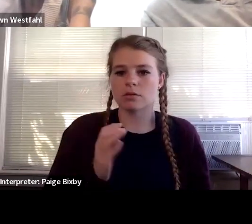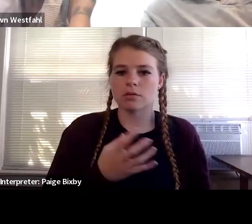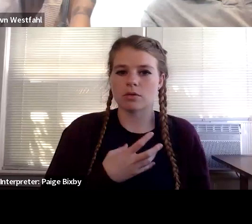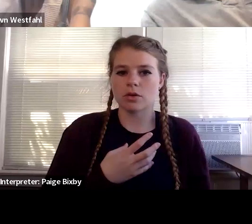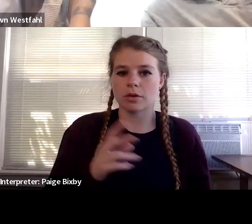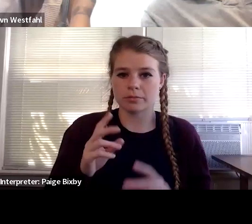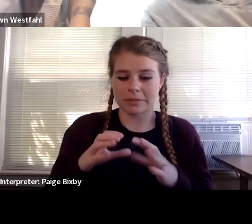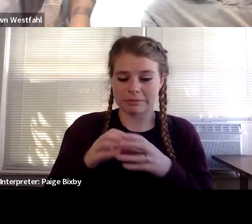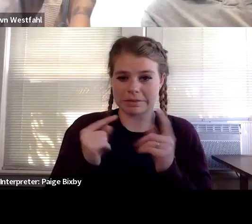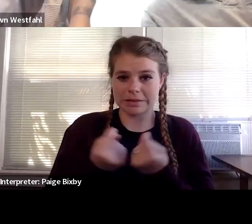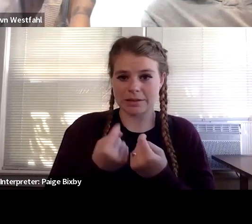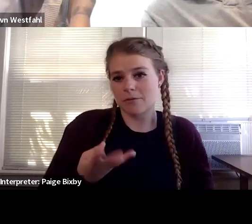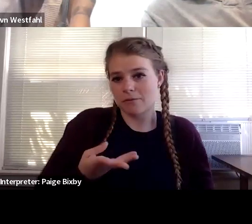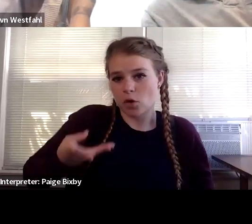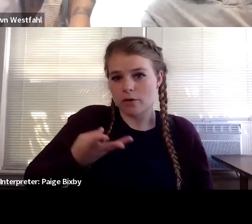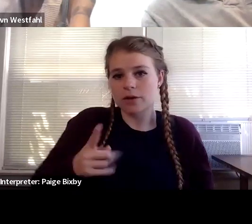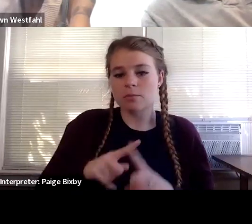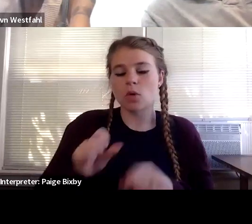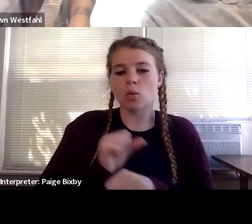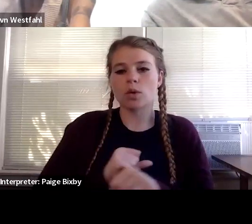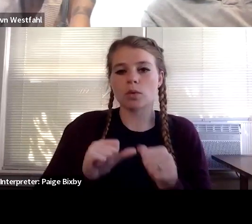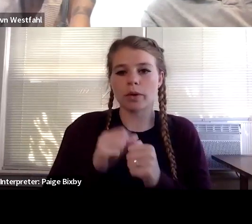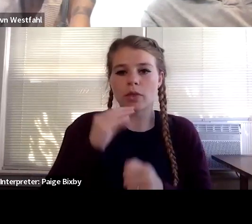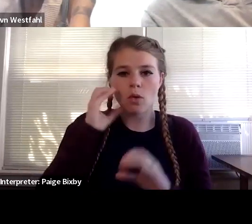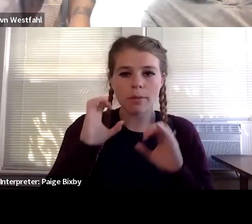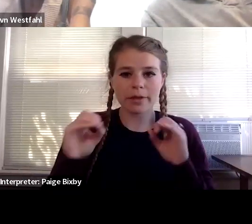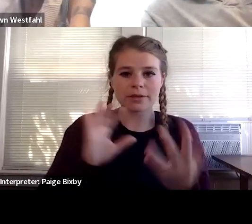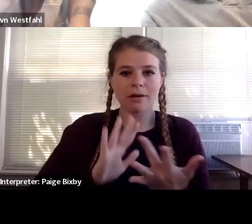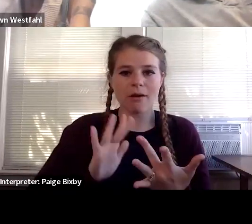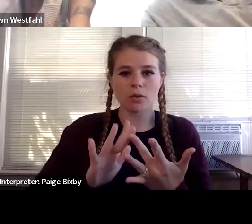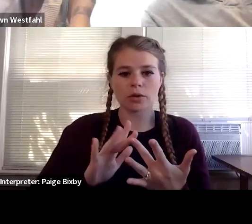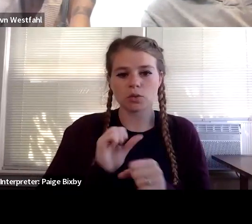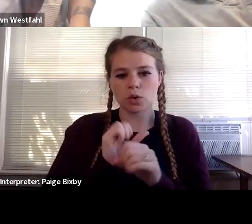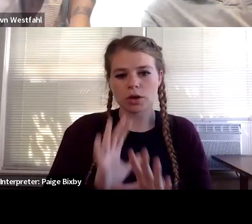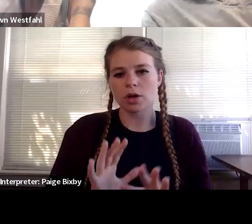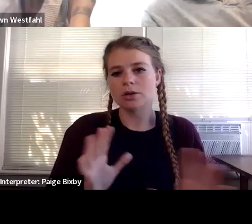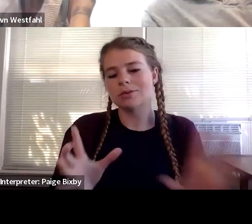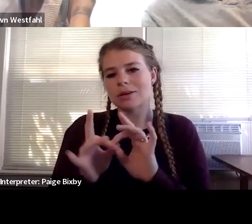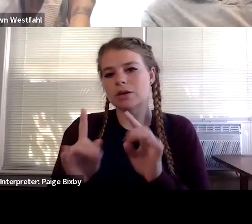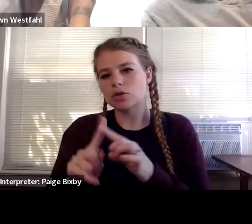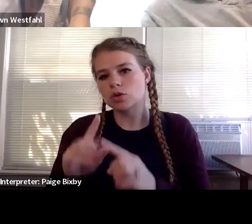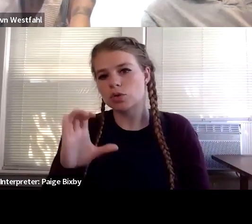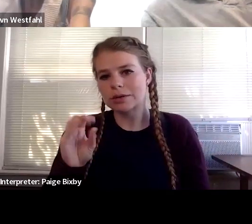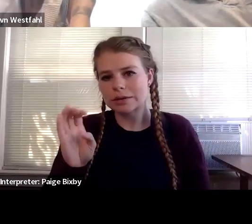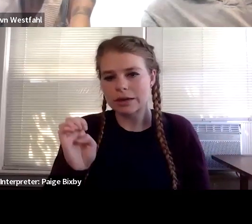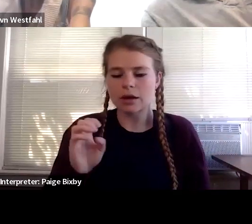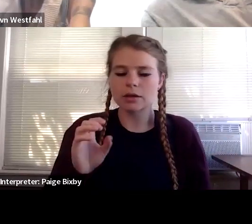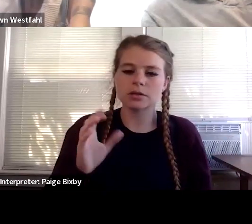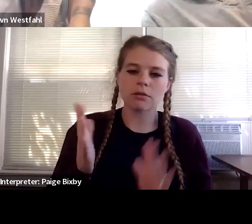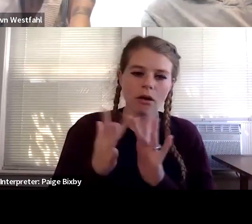but we actually work with homeless outreach workers that work, you know, to get people connected to further case management services and housing resources as well. I know there were some questions about that,